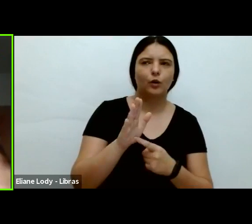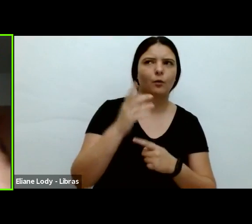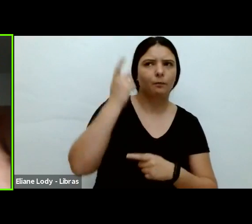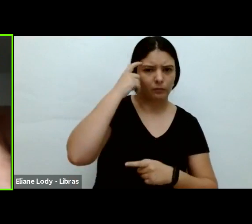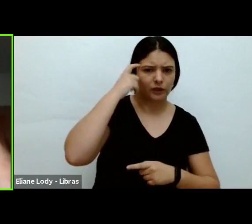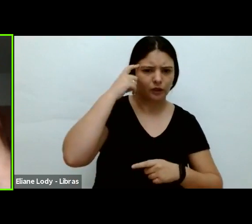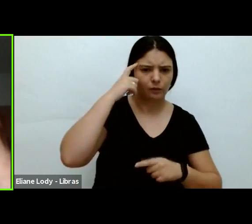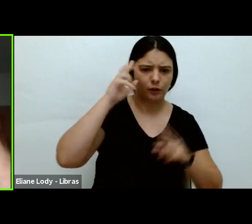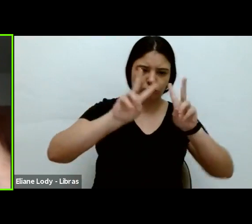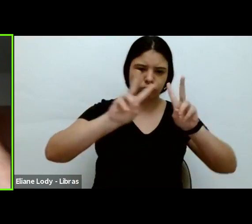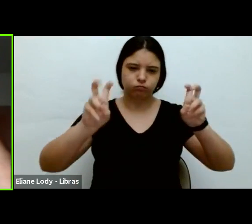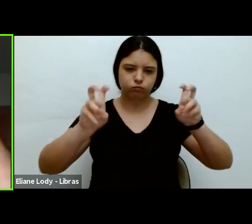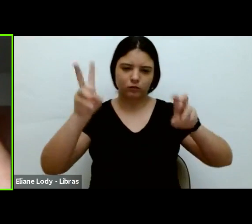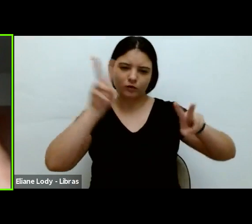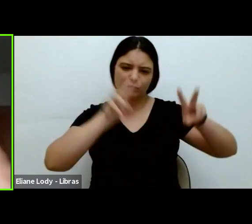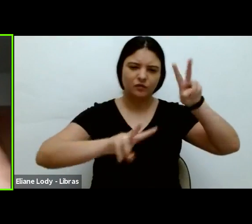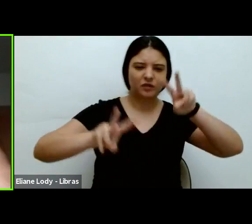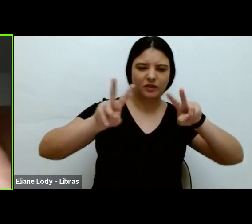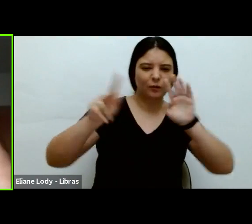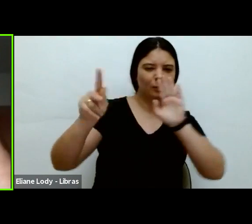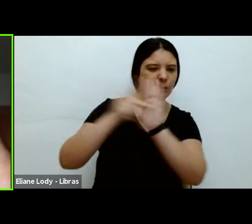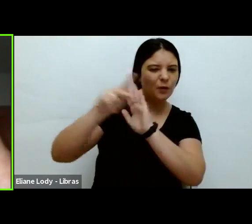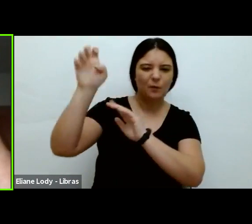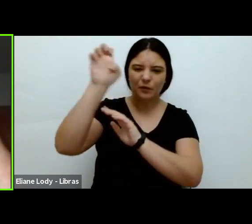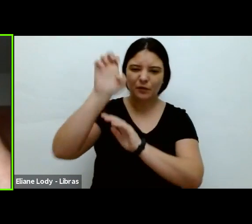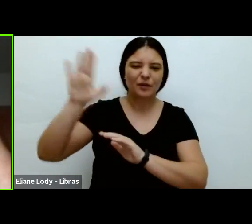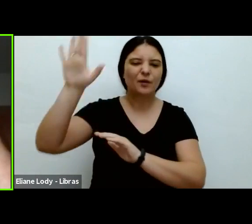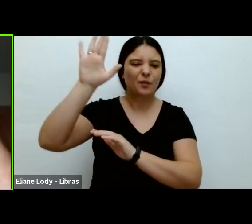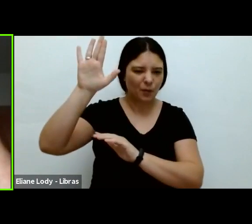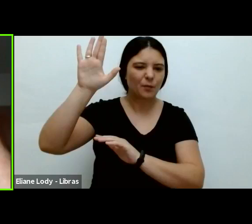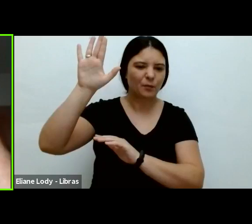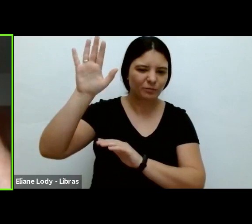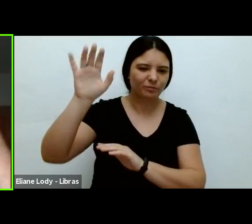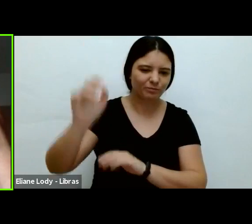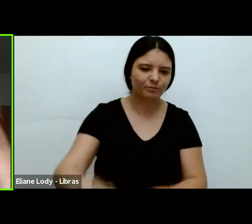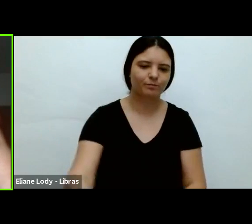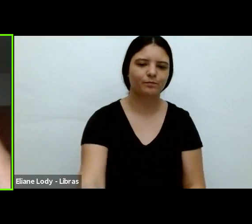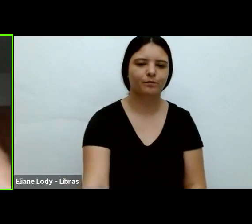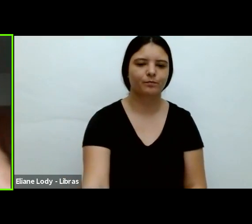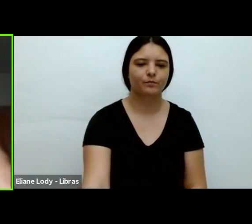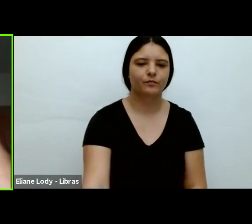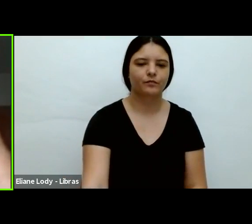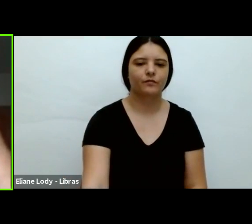European view point which didn't take into it. for us